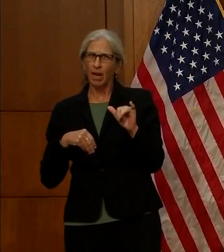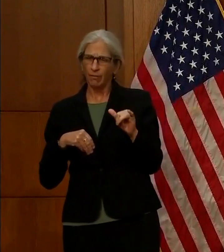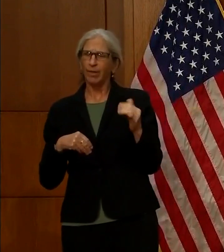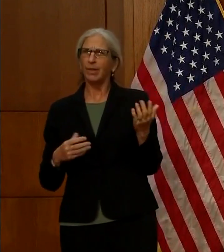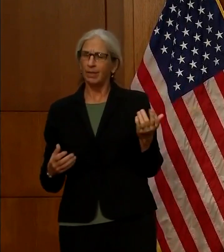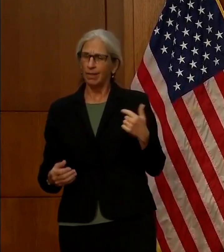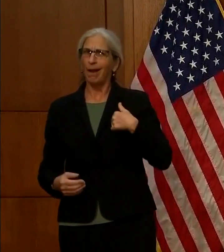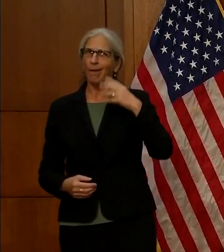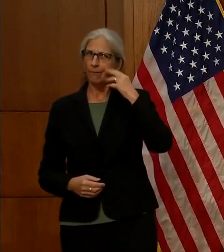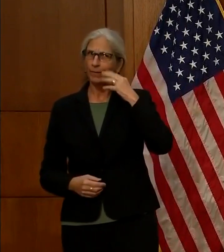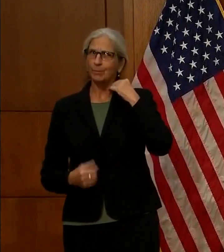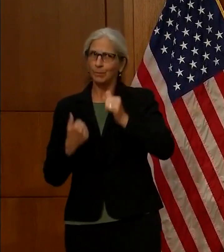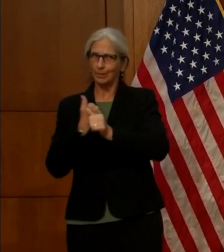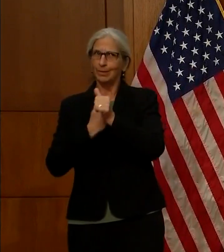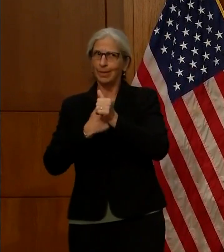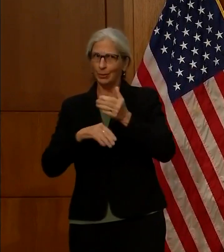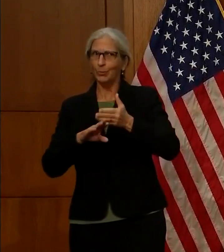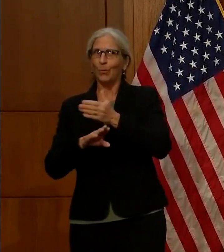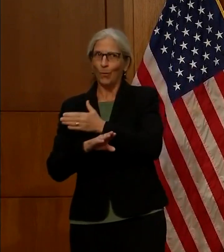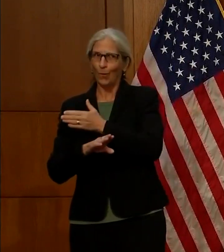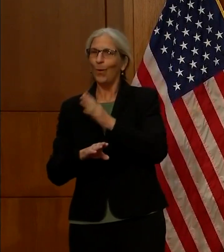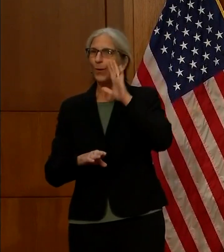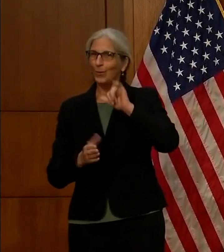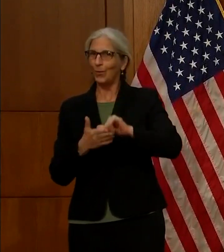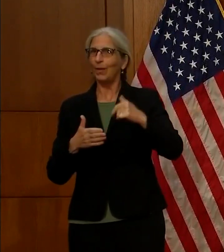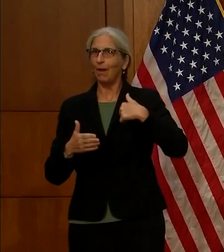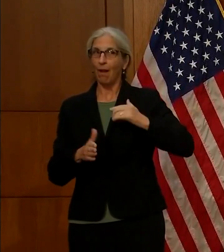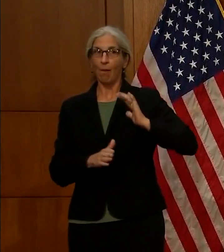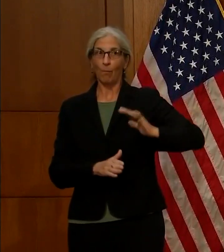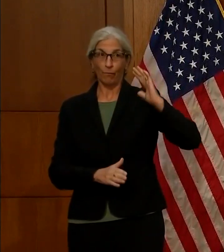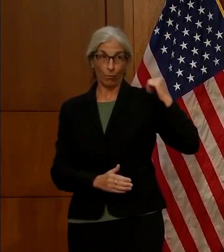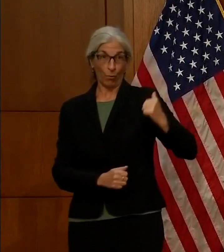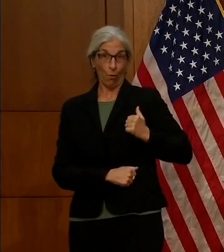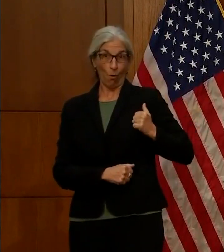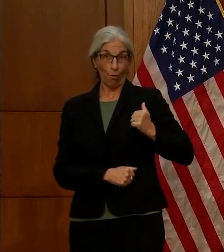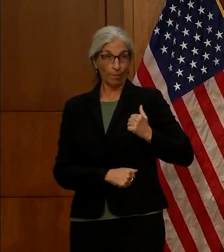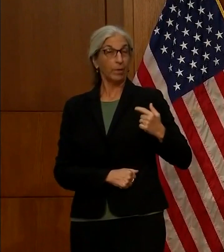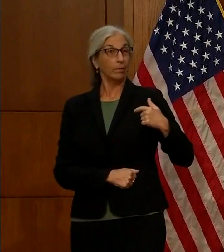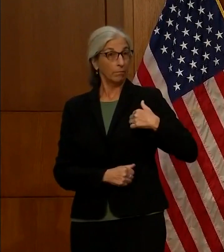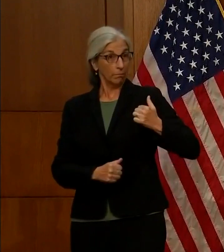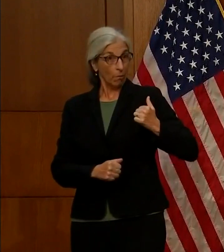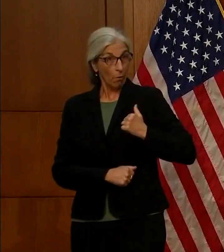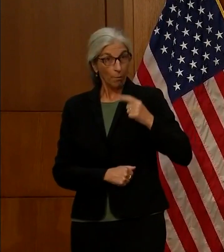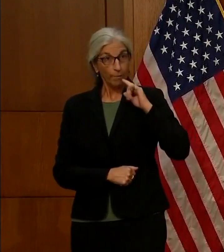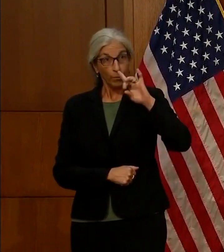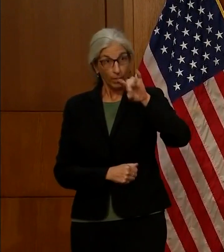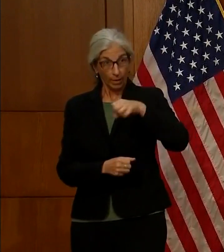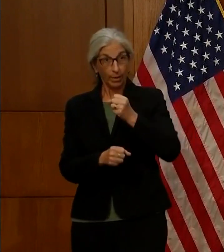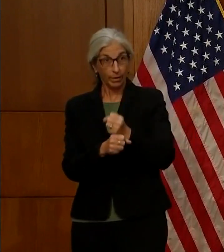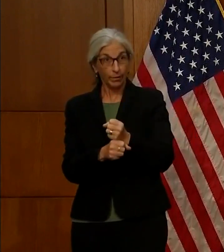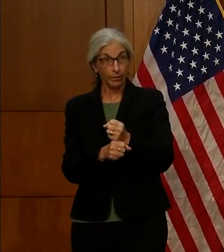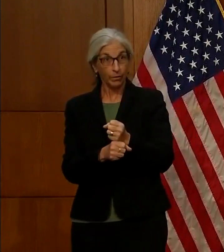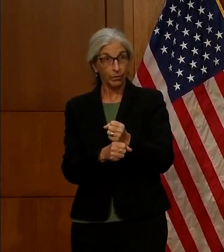SERIOUSLY- HENRY I HAVE BEEN IN HARM'S WAY AS YOU KNOW- SERVED